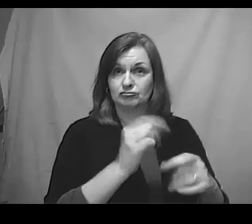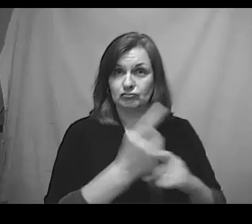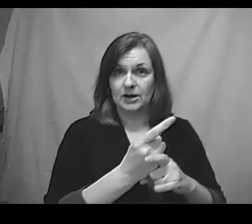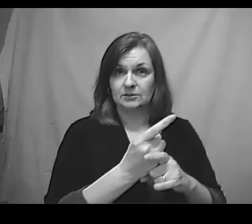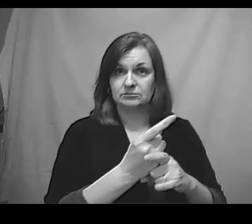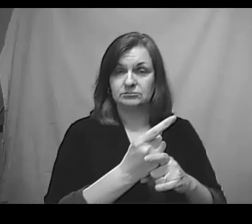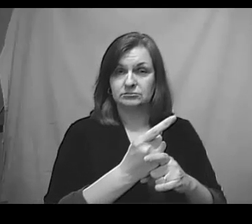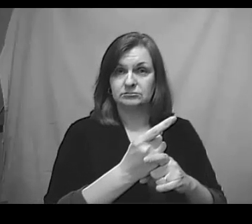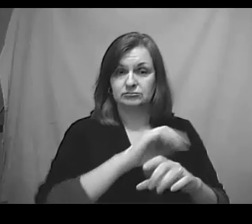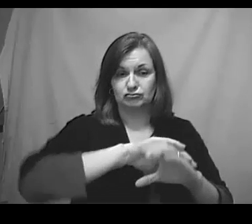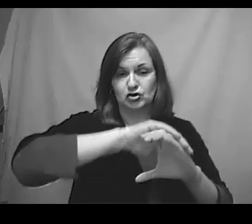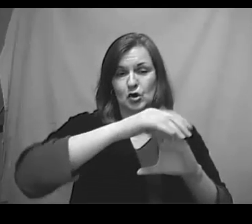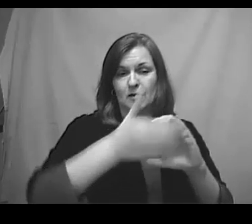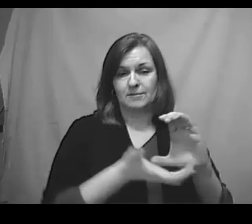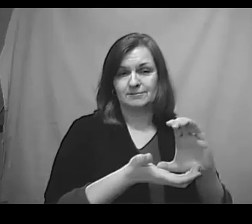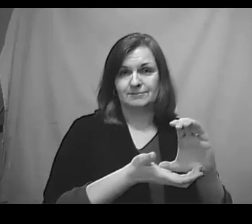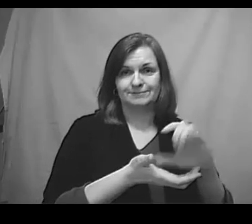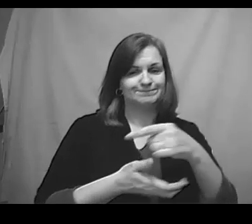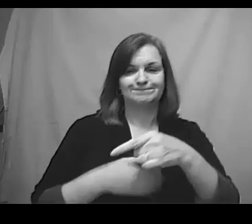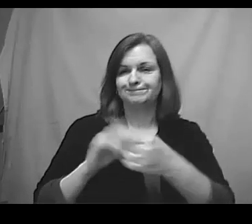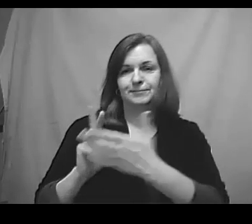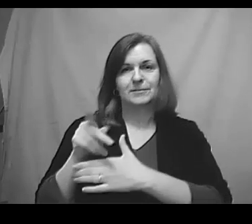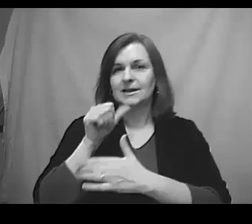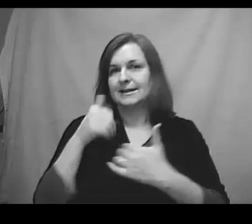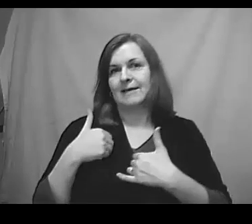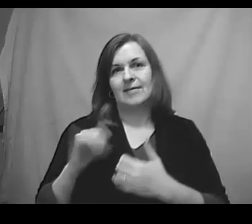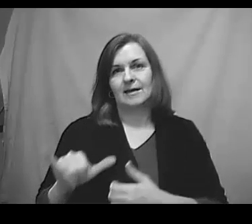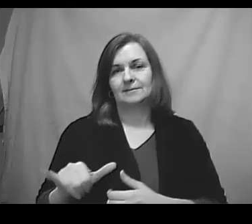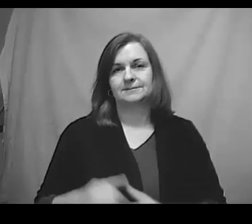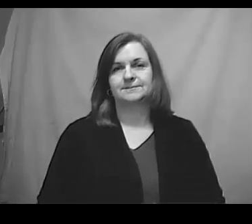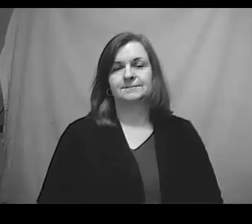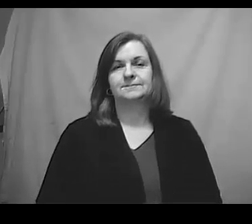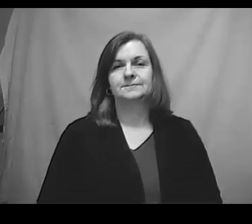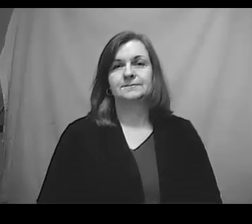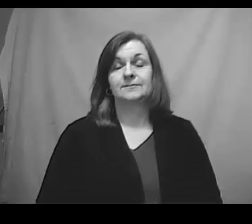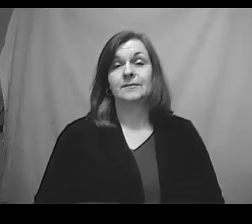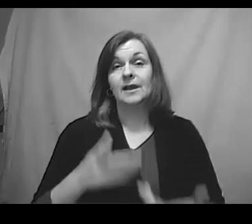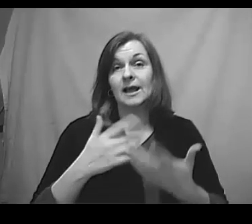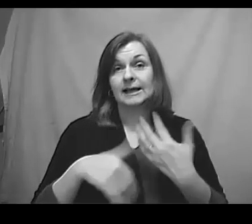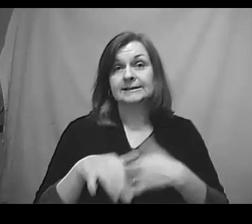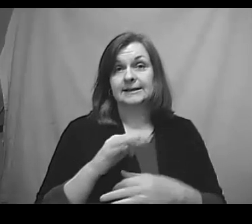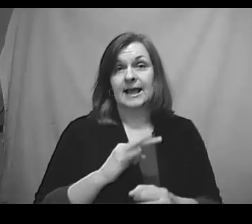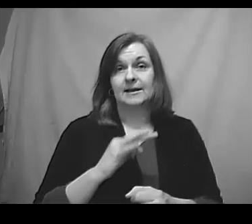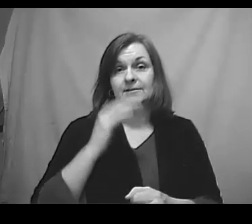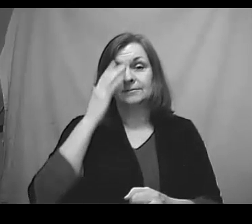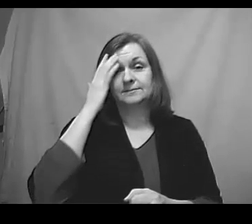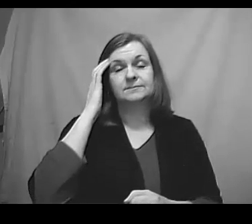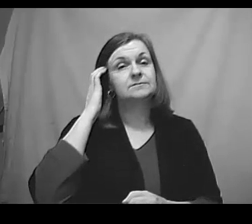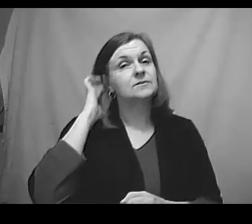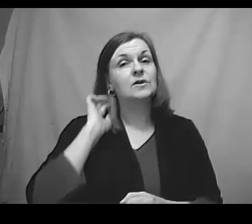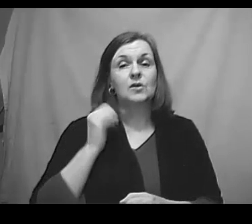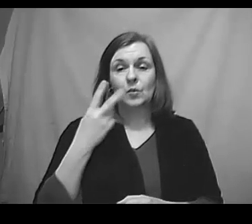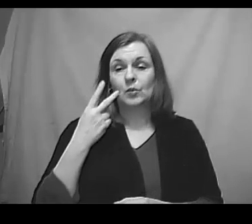right? we don't see that here instead